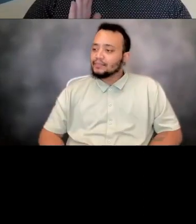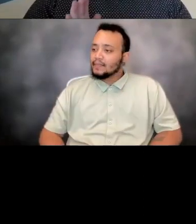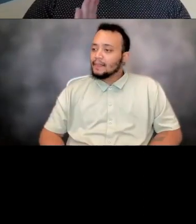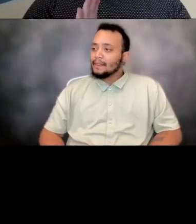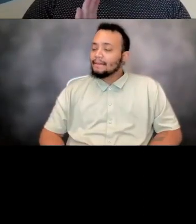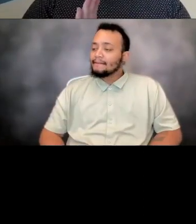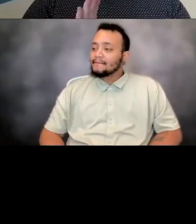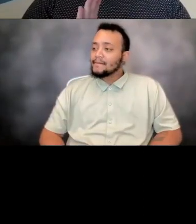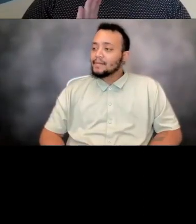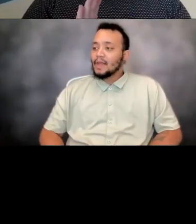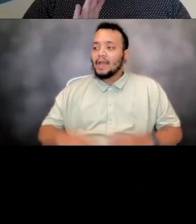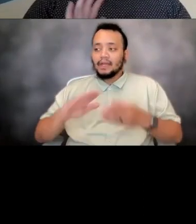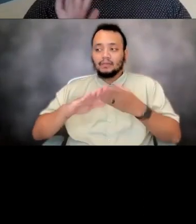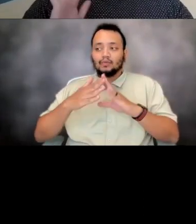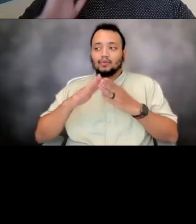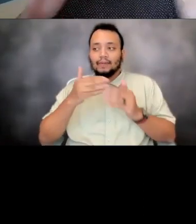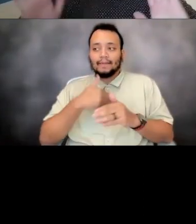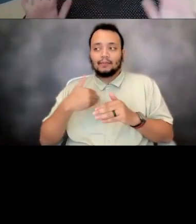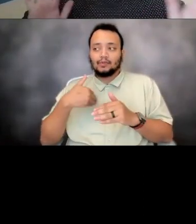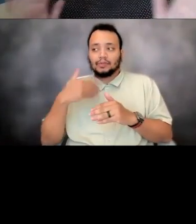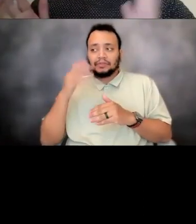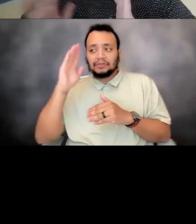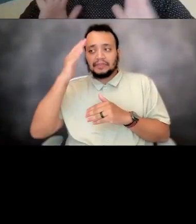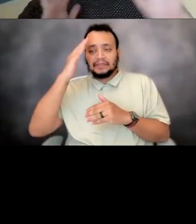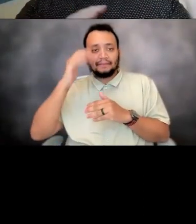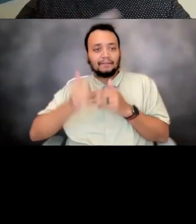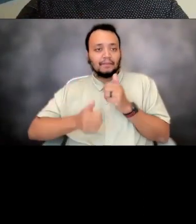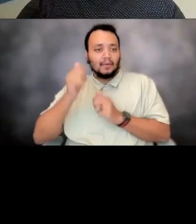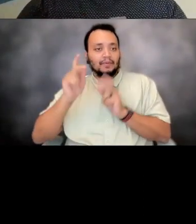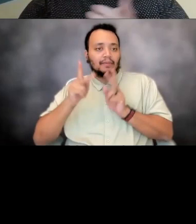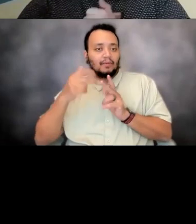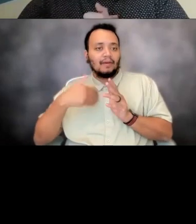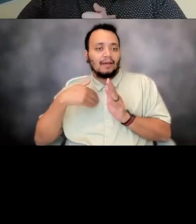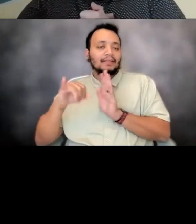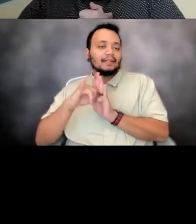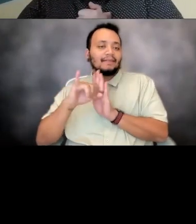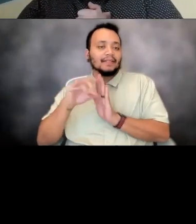a slight majority, slightly more people said yes than said no.